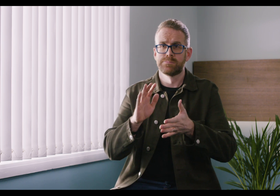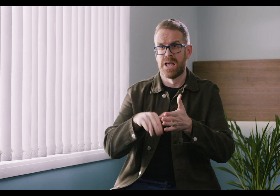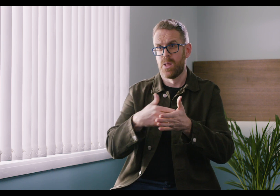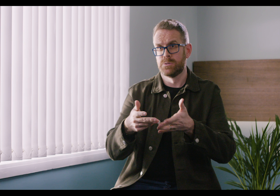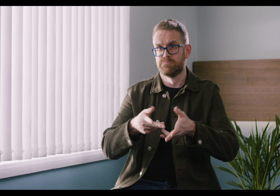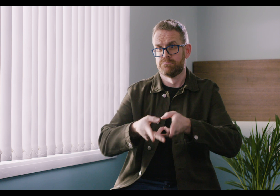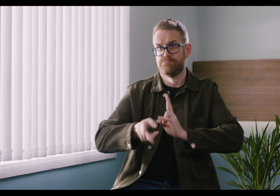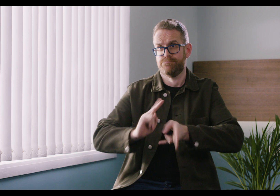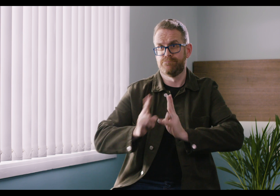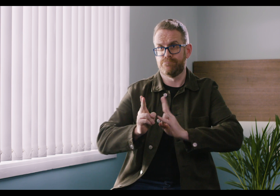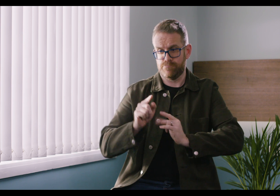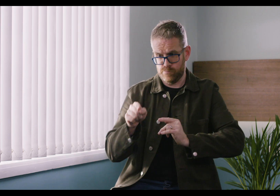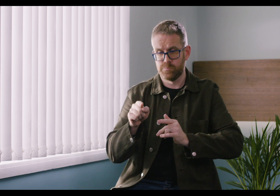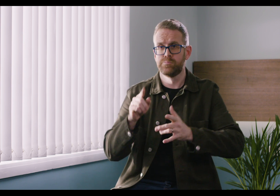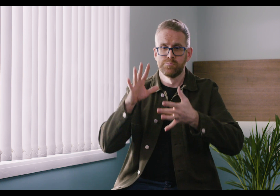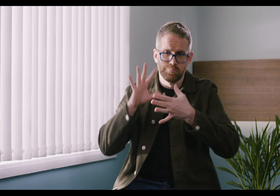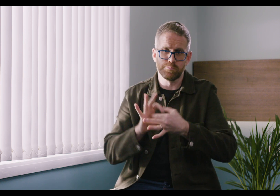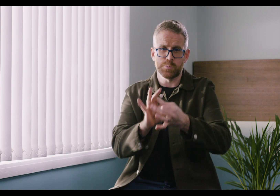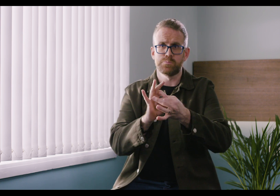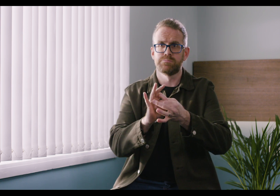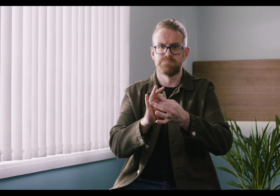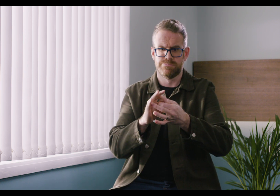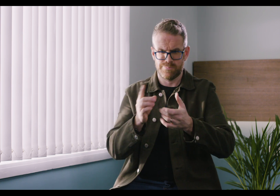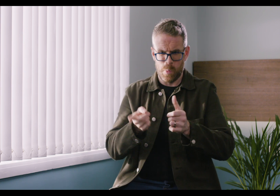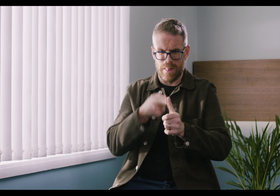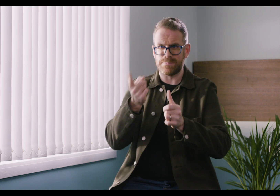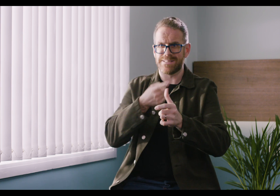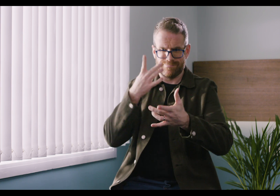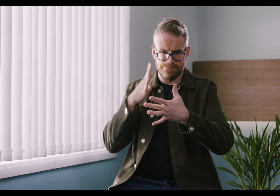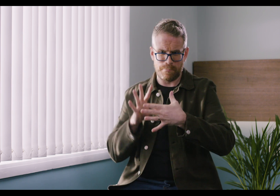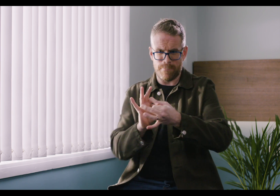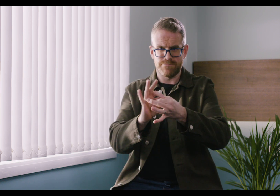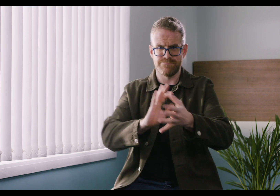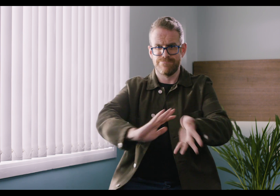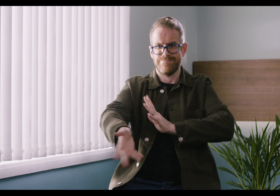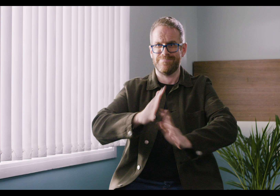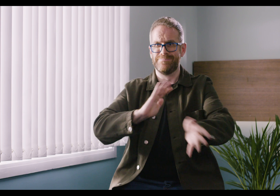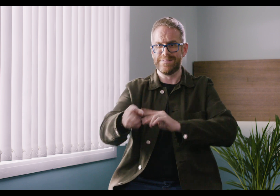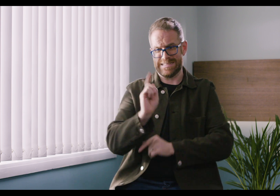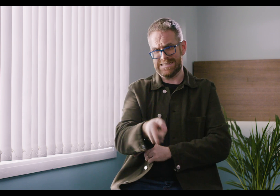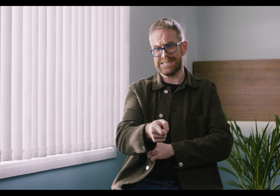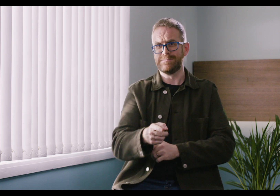to find interpreters and work towards ethically automating Sign Language.